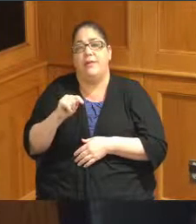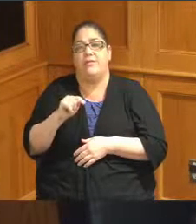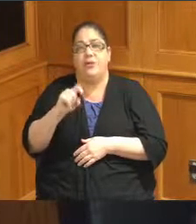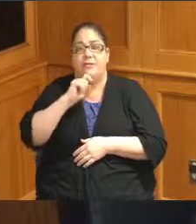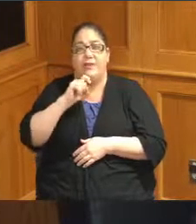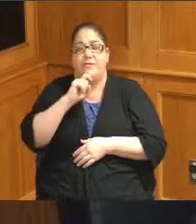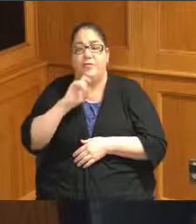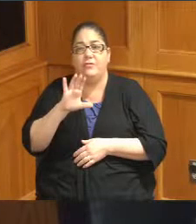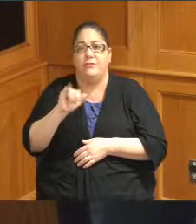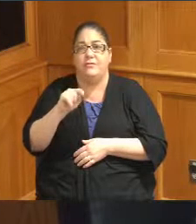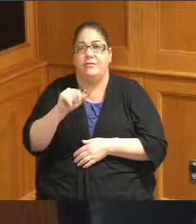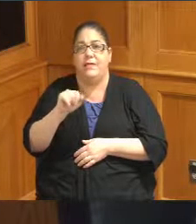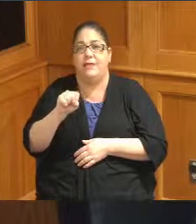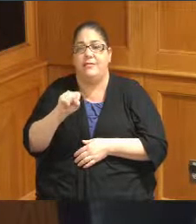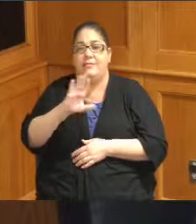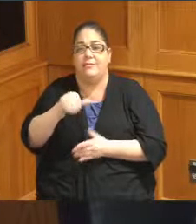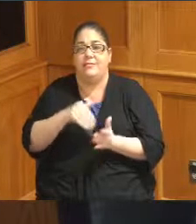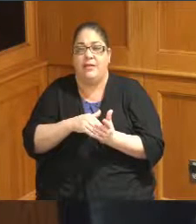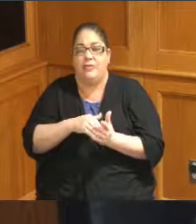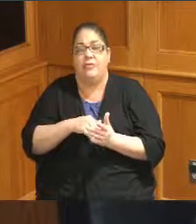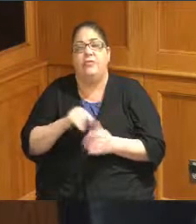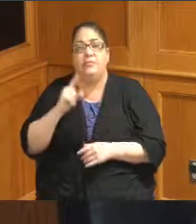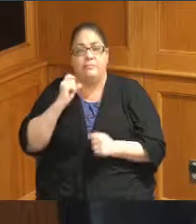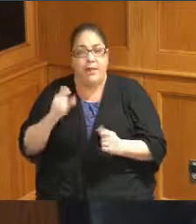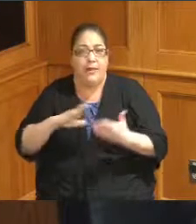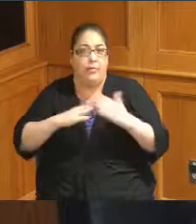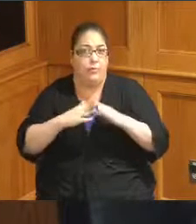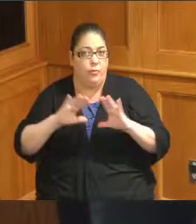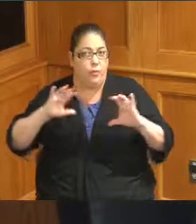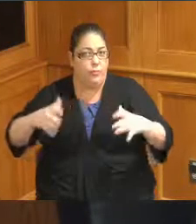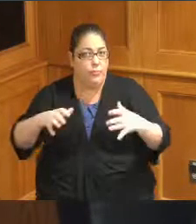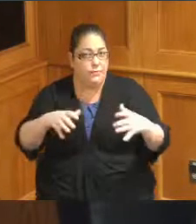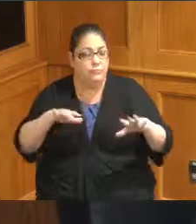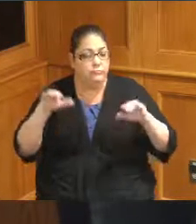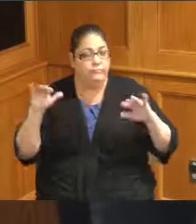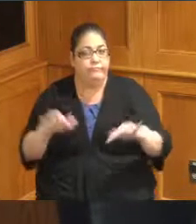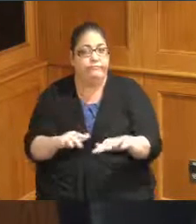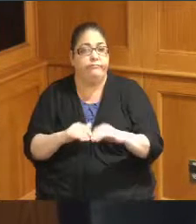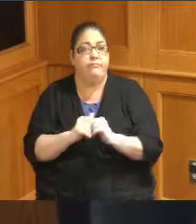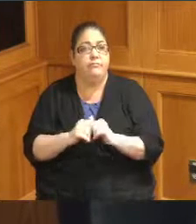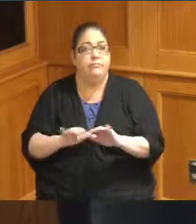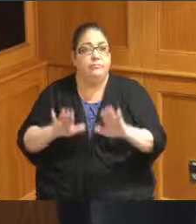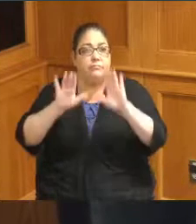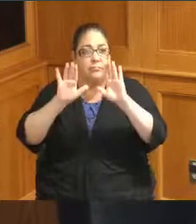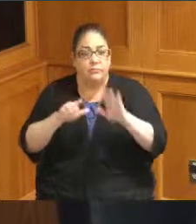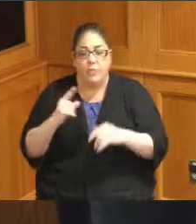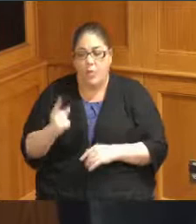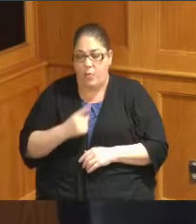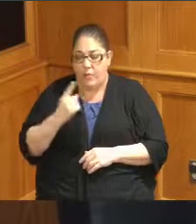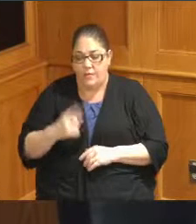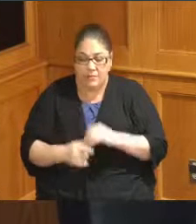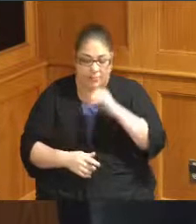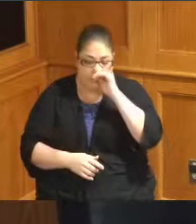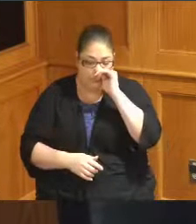packed a lot of neighborhood community groups they did an awesome job as always and just glad